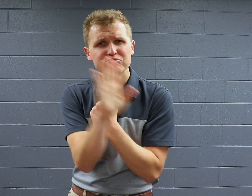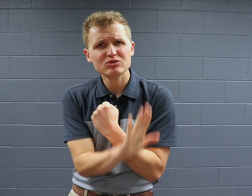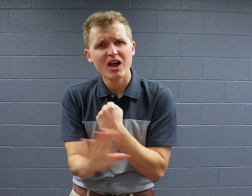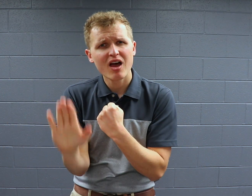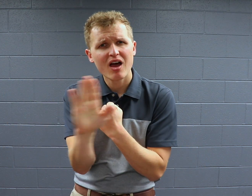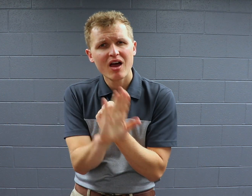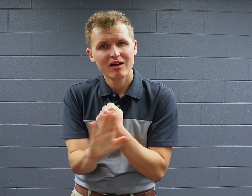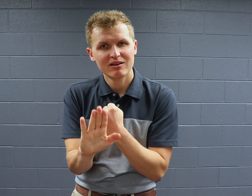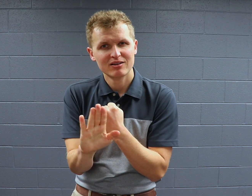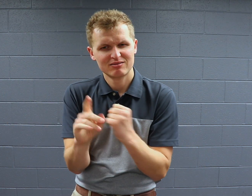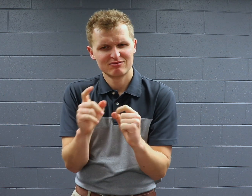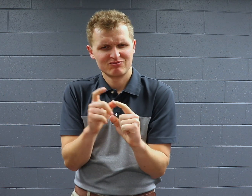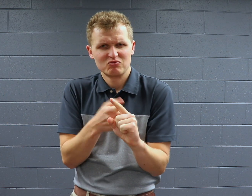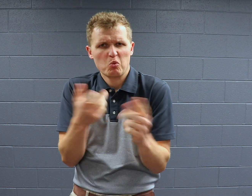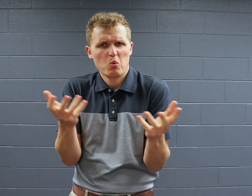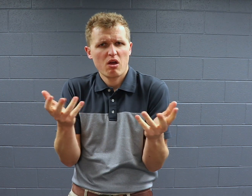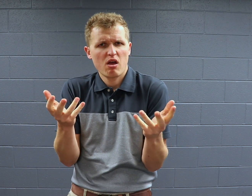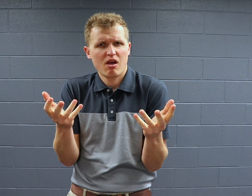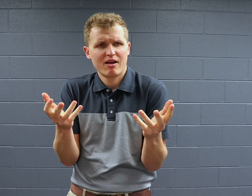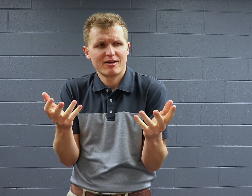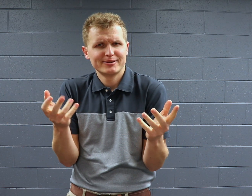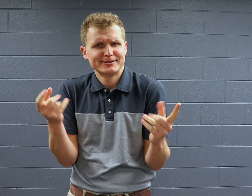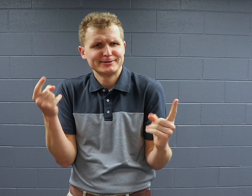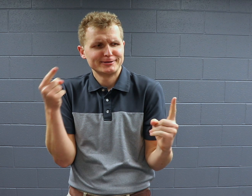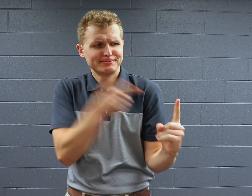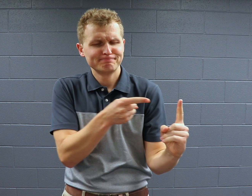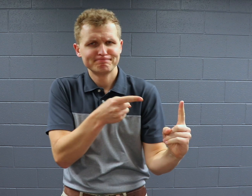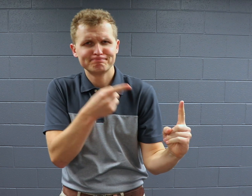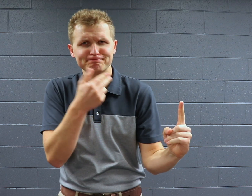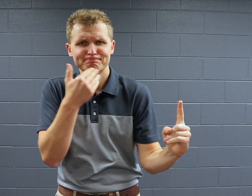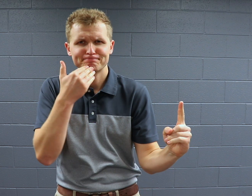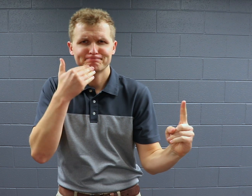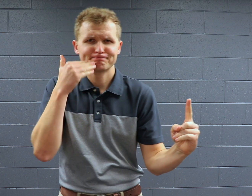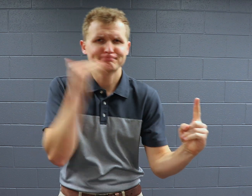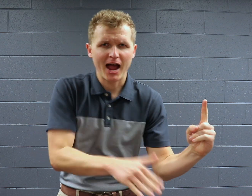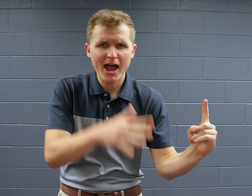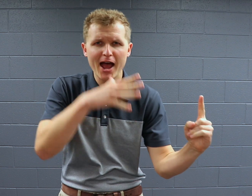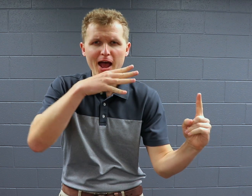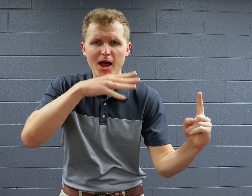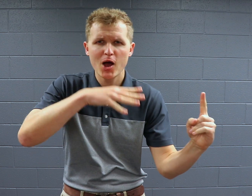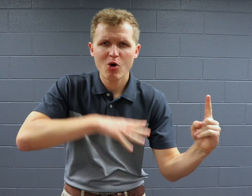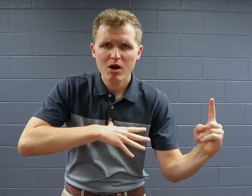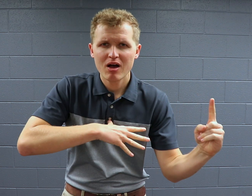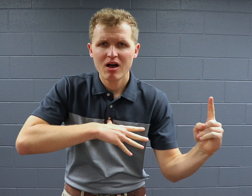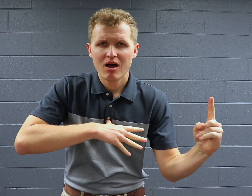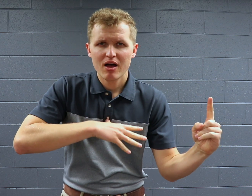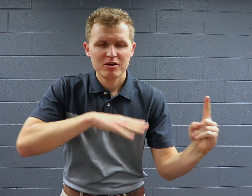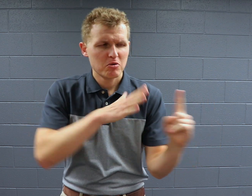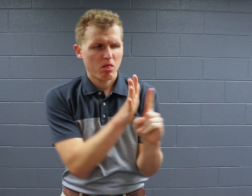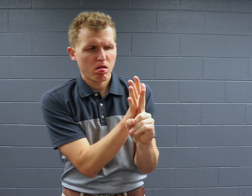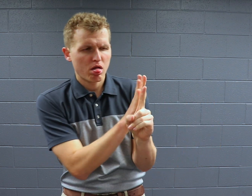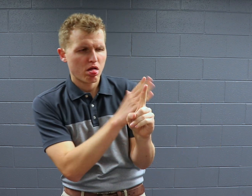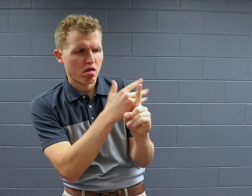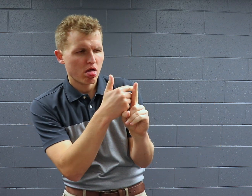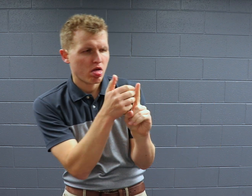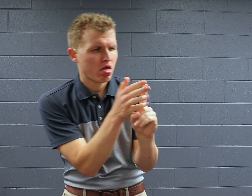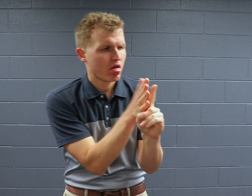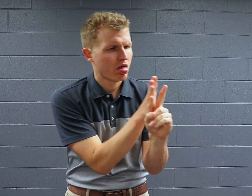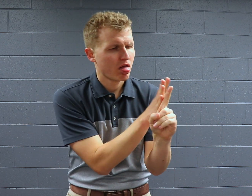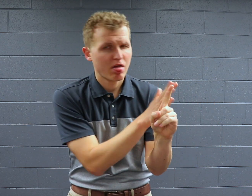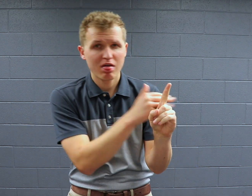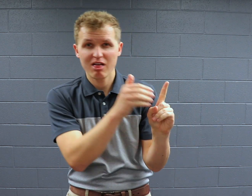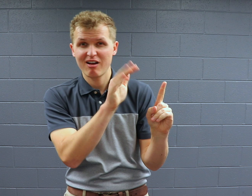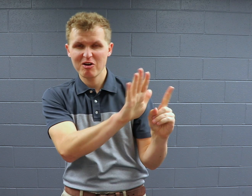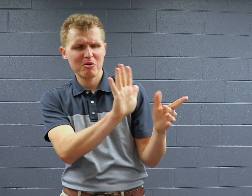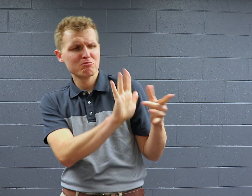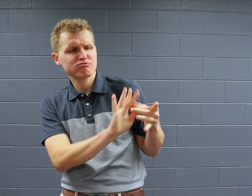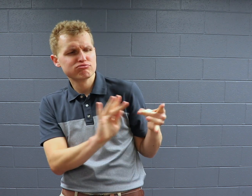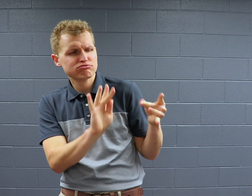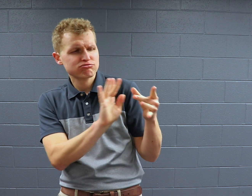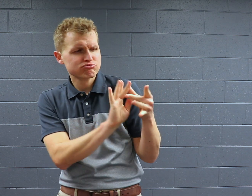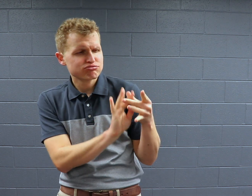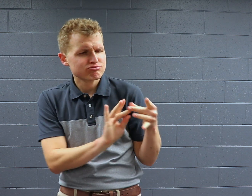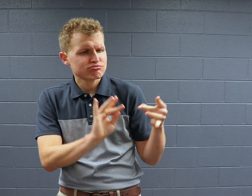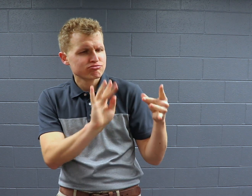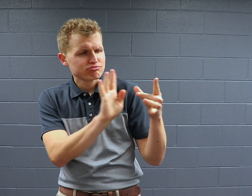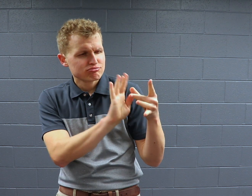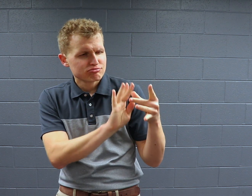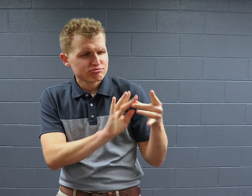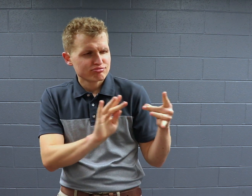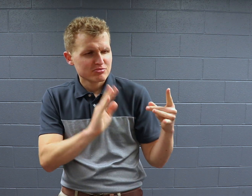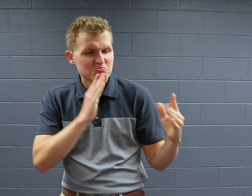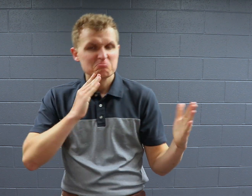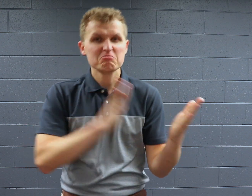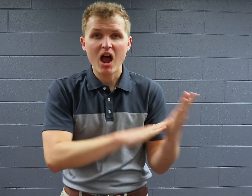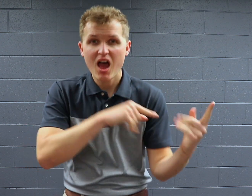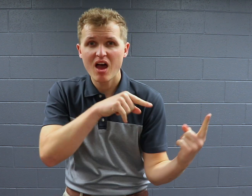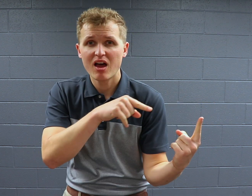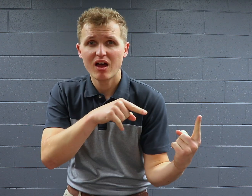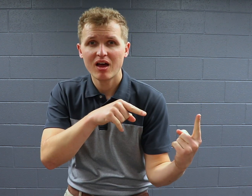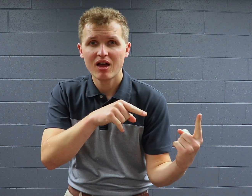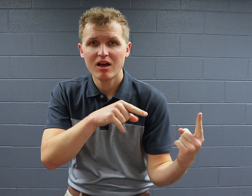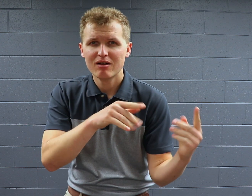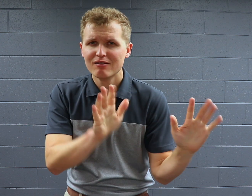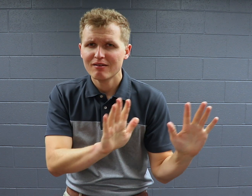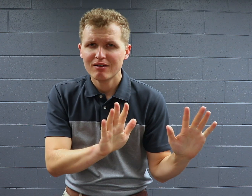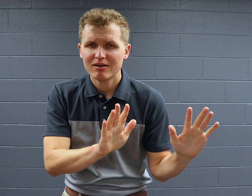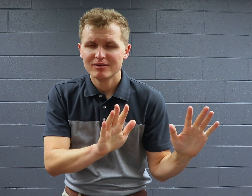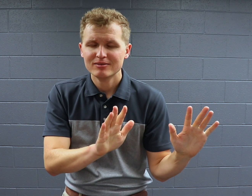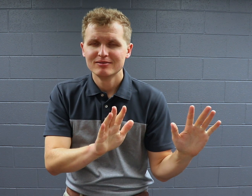To keep thee from the evil woman, from the flattery of the tongue of a strange woman."